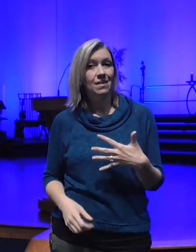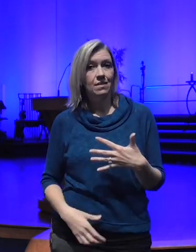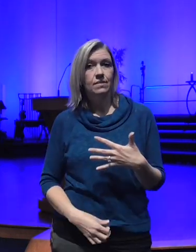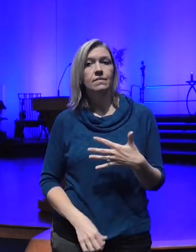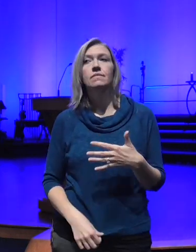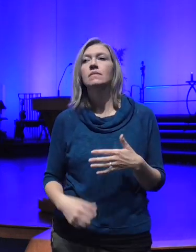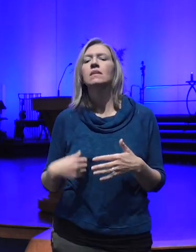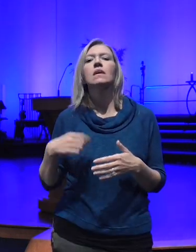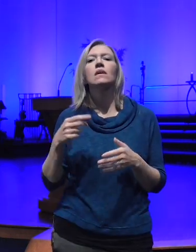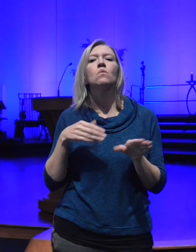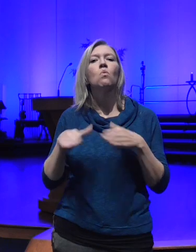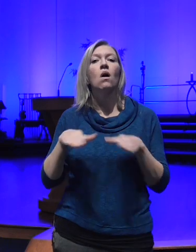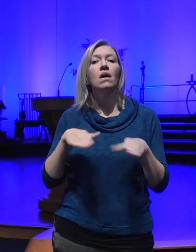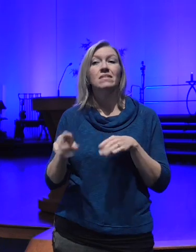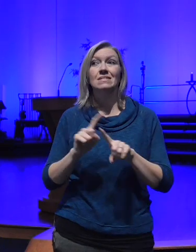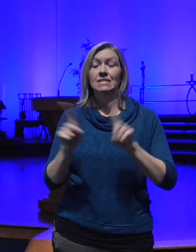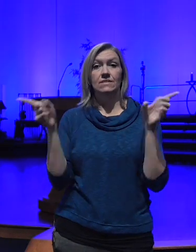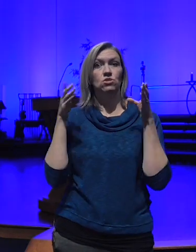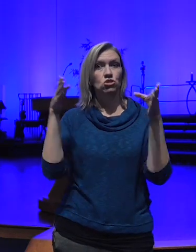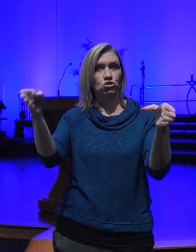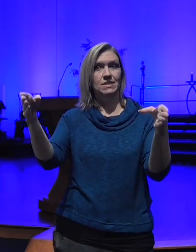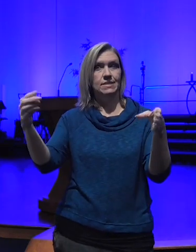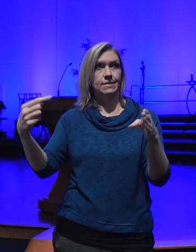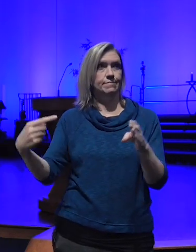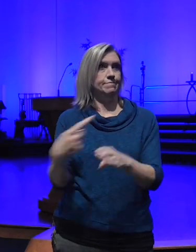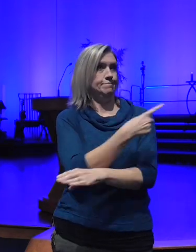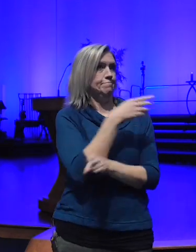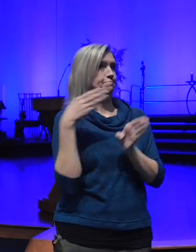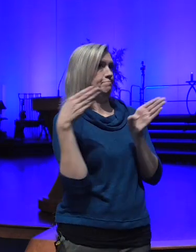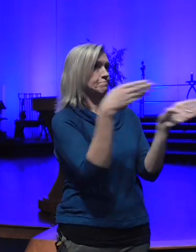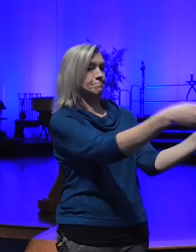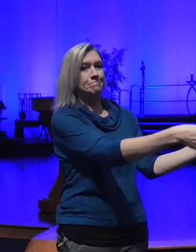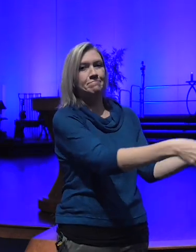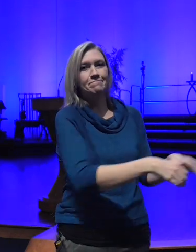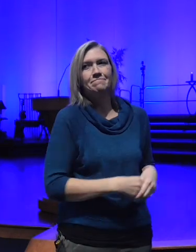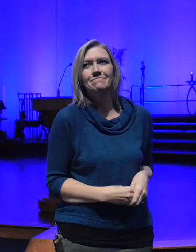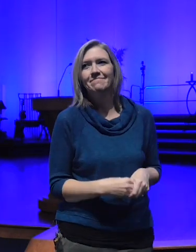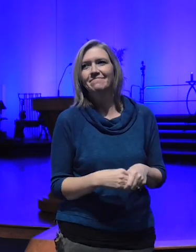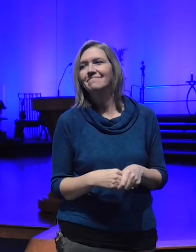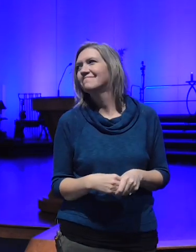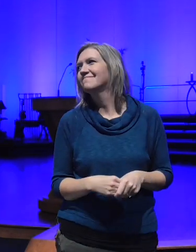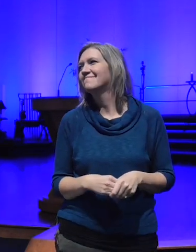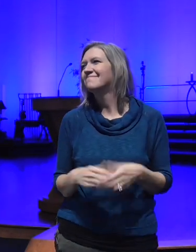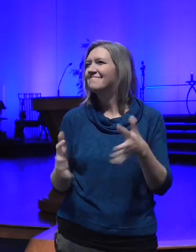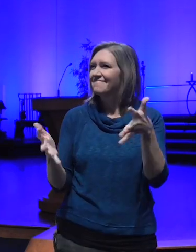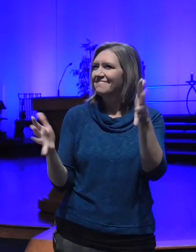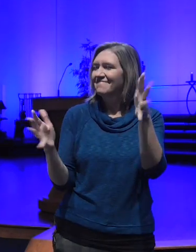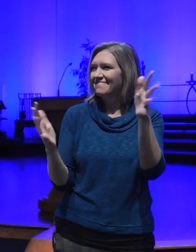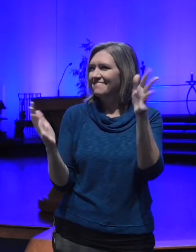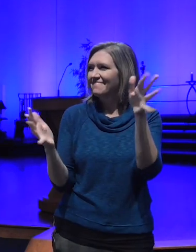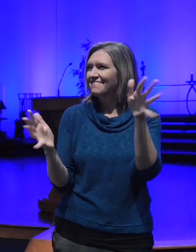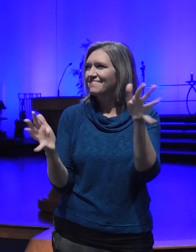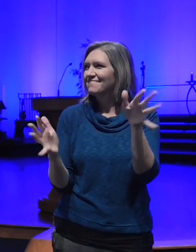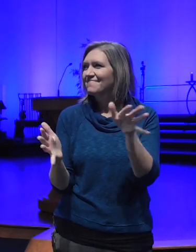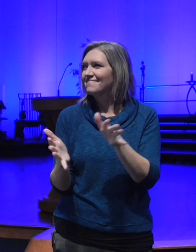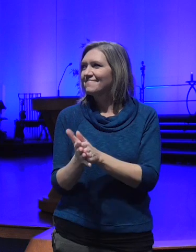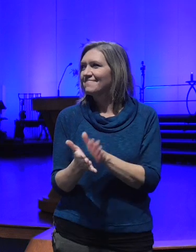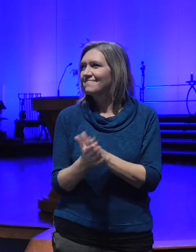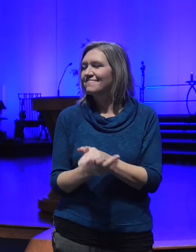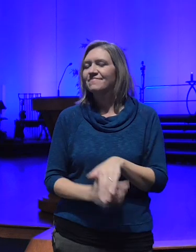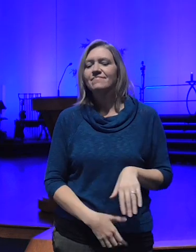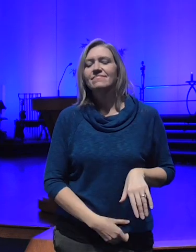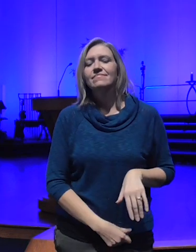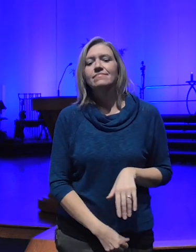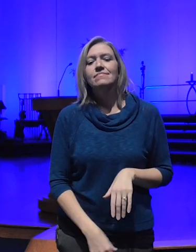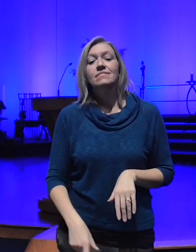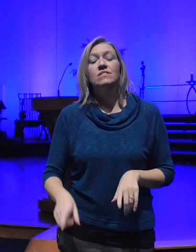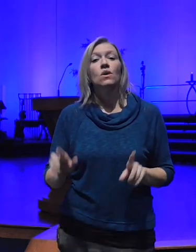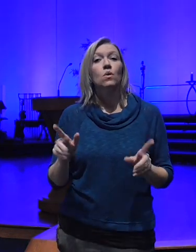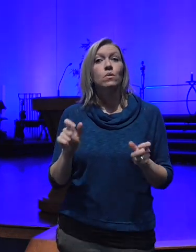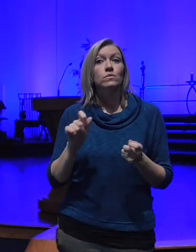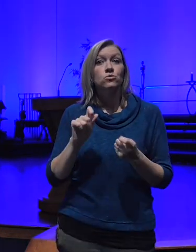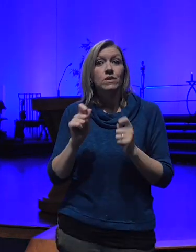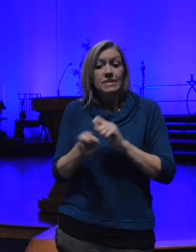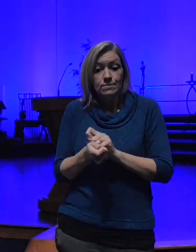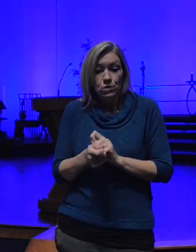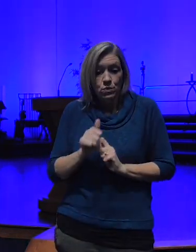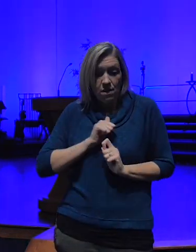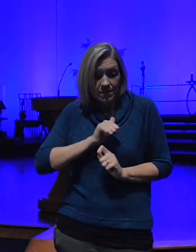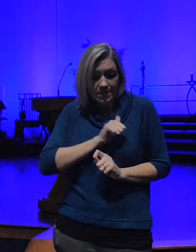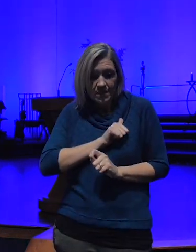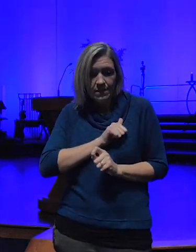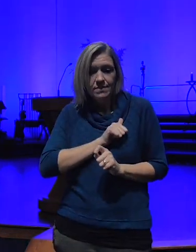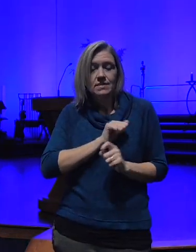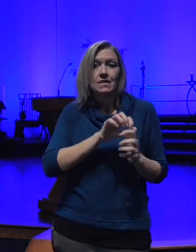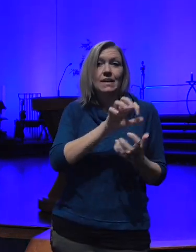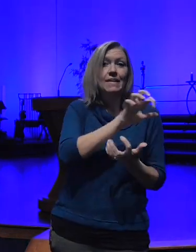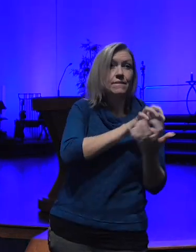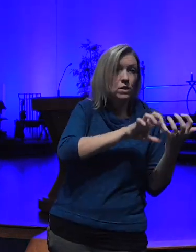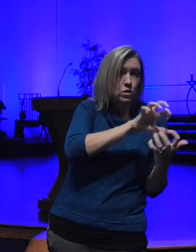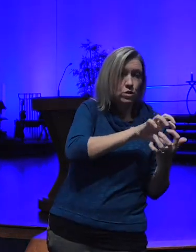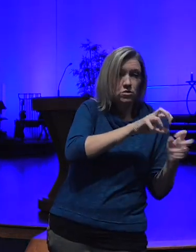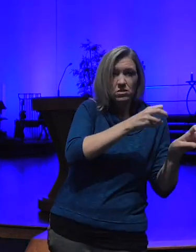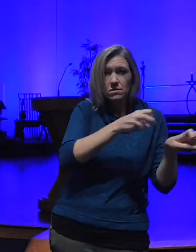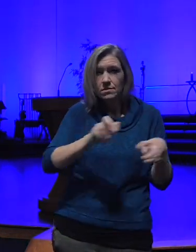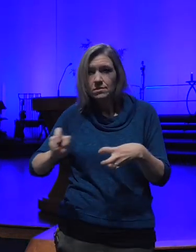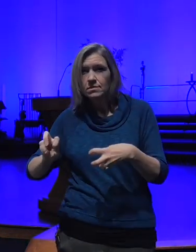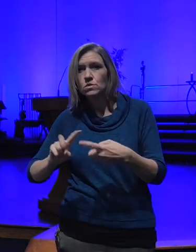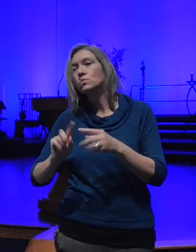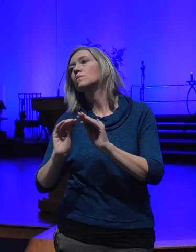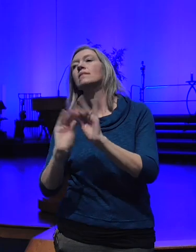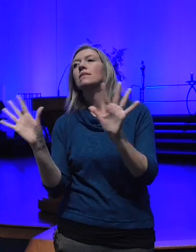street to transmute ourselves from confusion to Clarity means we have to walk down different